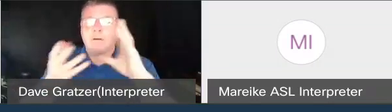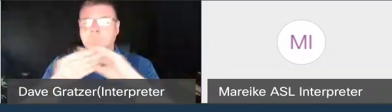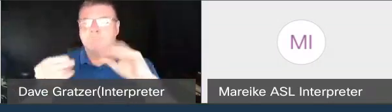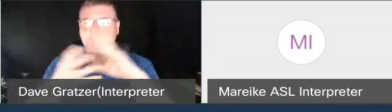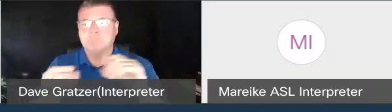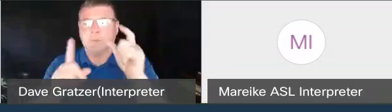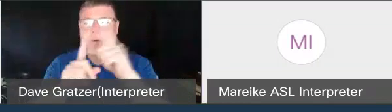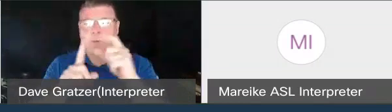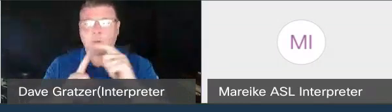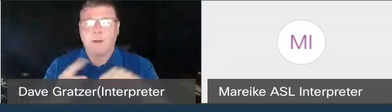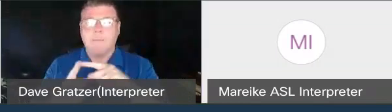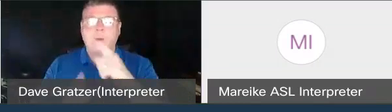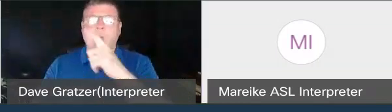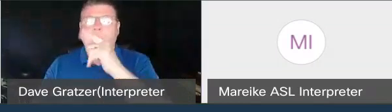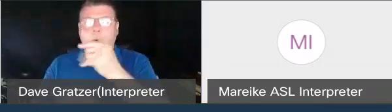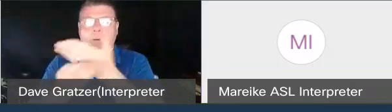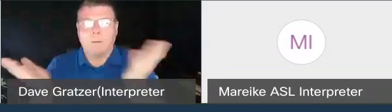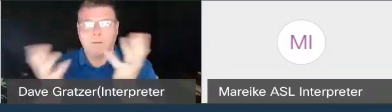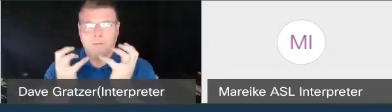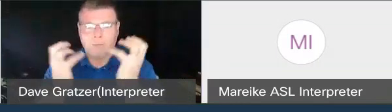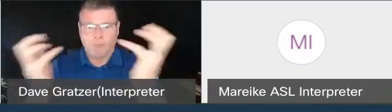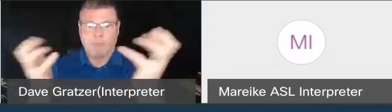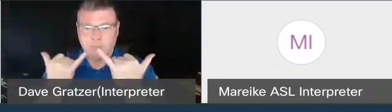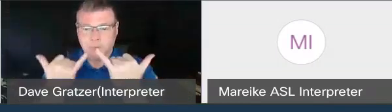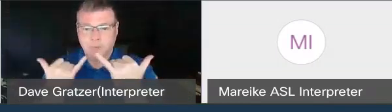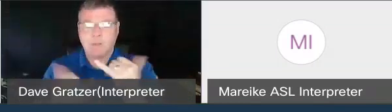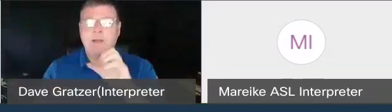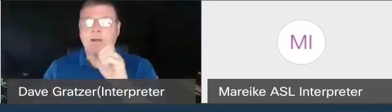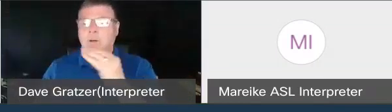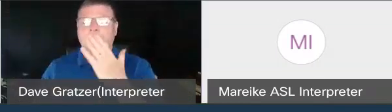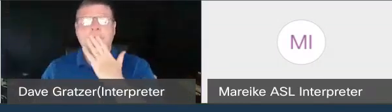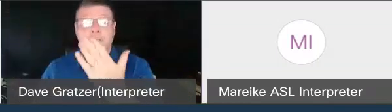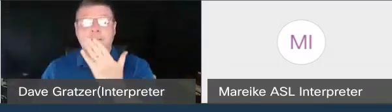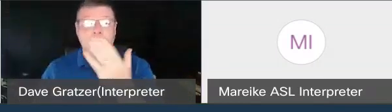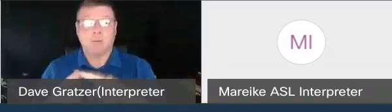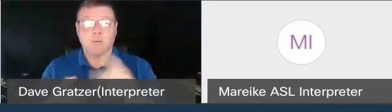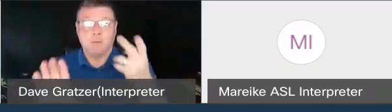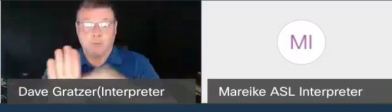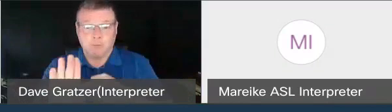about who's out there in the audience today. So, uh, thank you to everybody who responded to our poll.